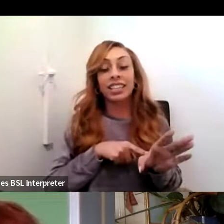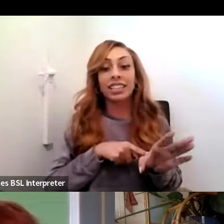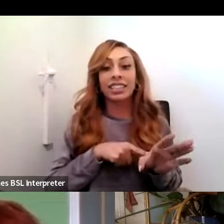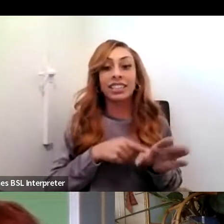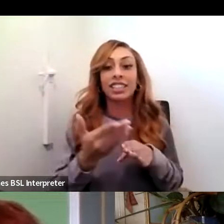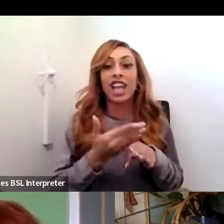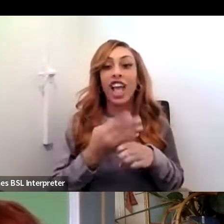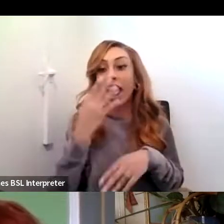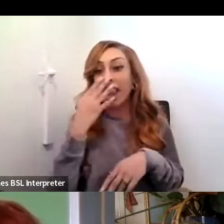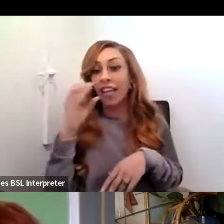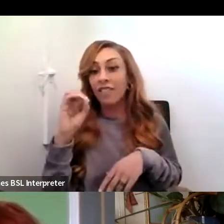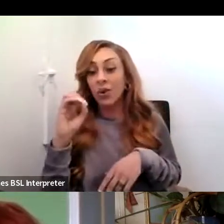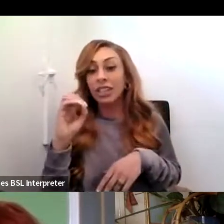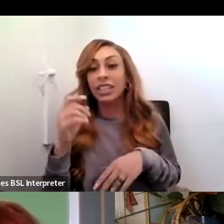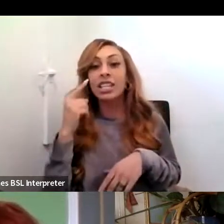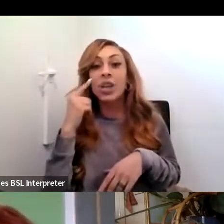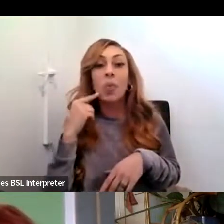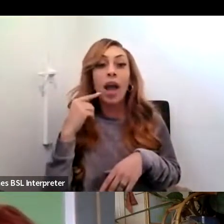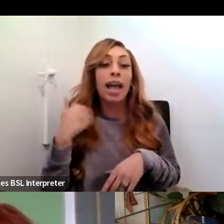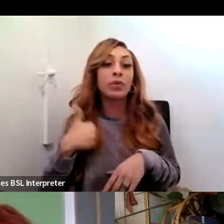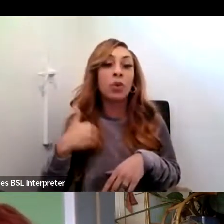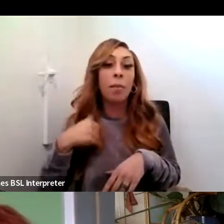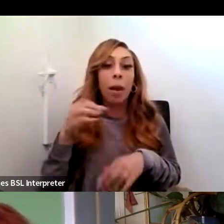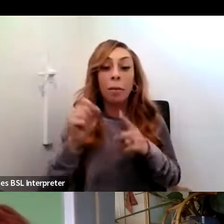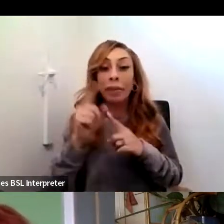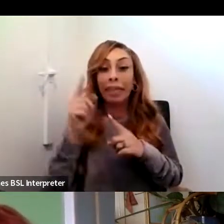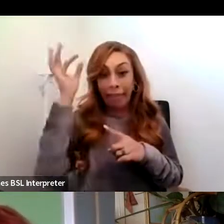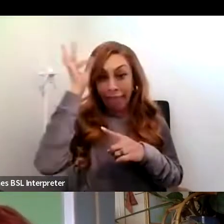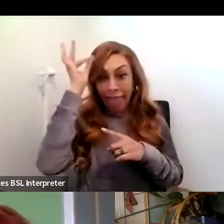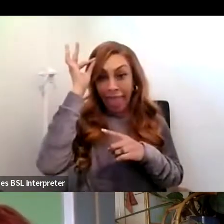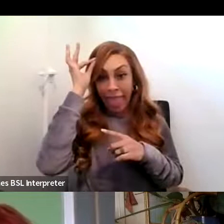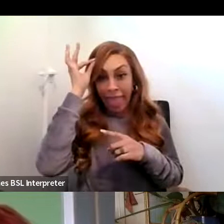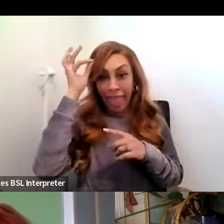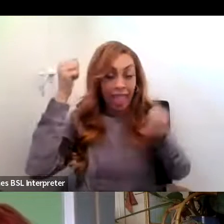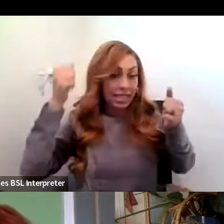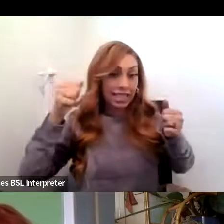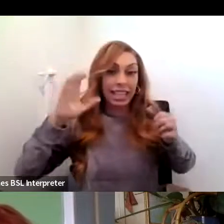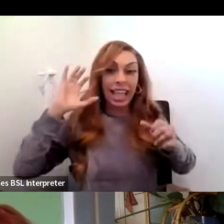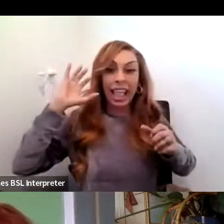I'm an early 40s white lady with pink hair. I'm also sitting in my living room, surrounded by plants and all sorts of things,